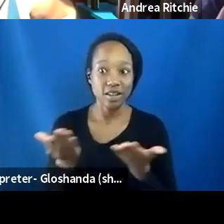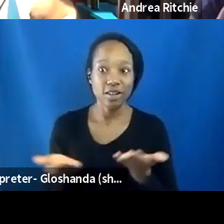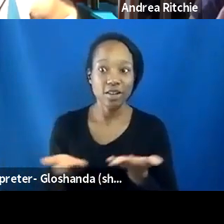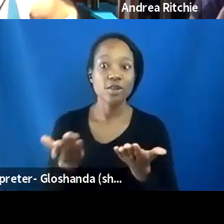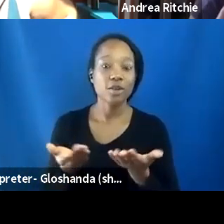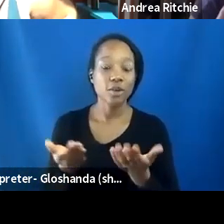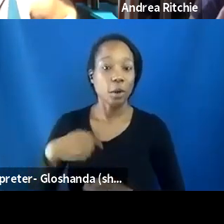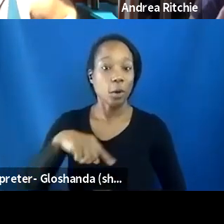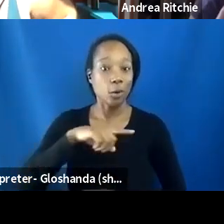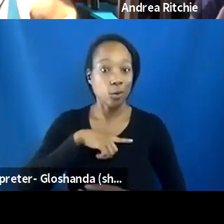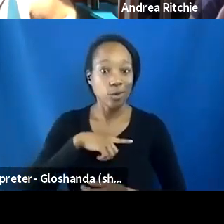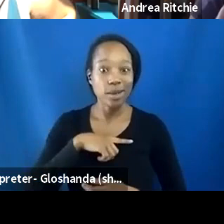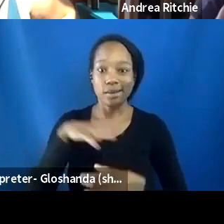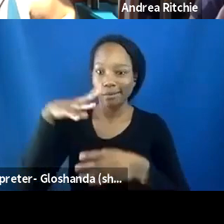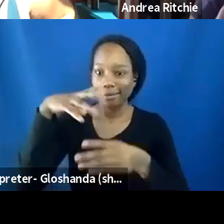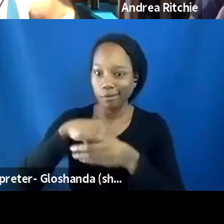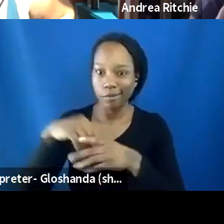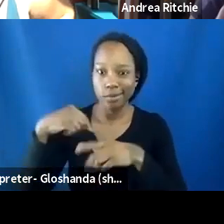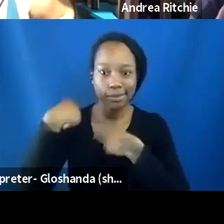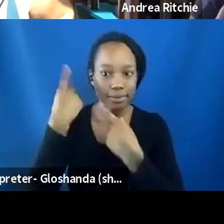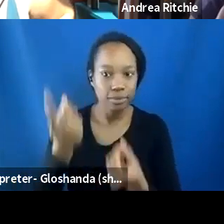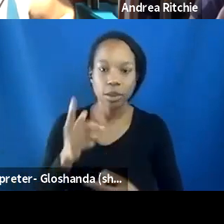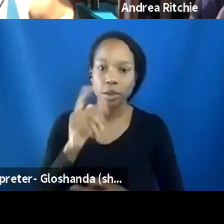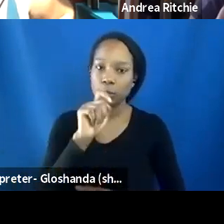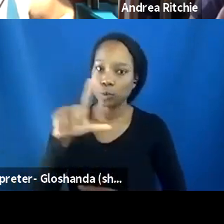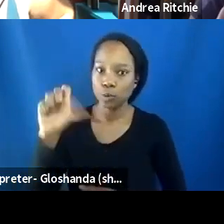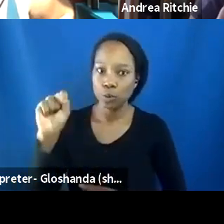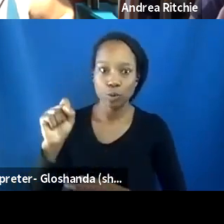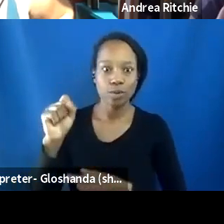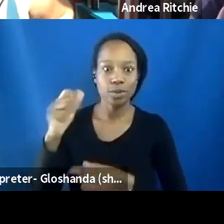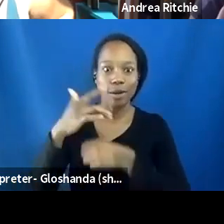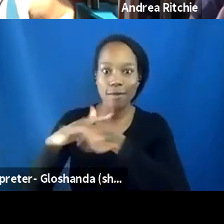The tools are there. This doesn't have to be scary. We're gonna figure it out together.